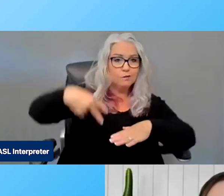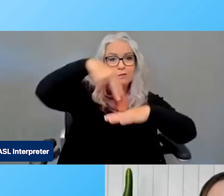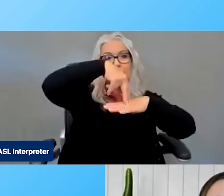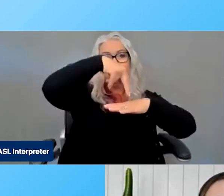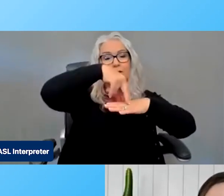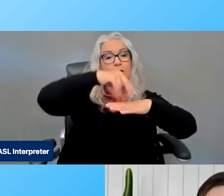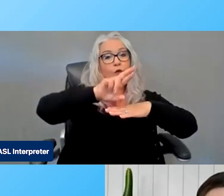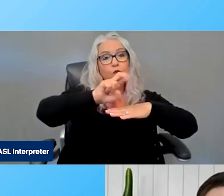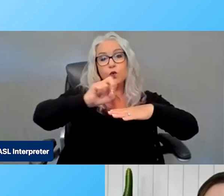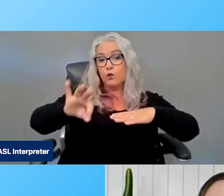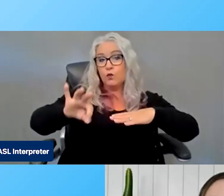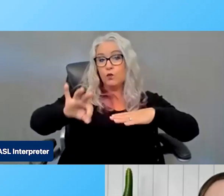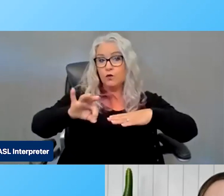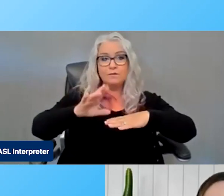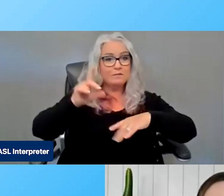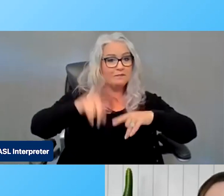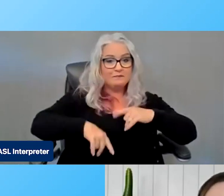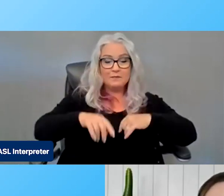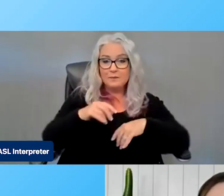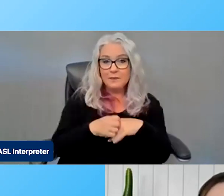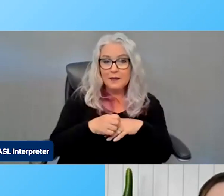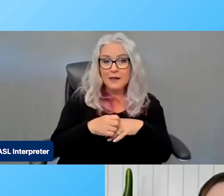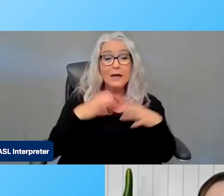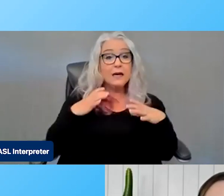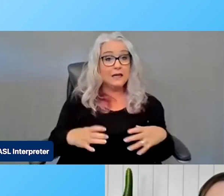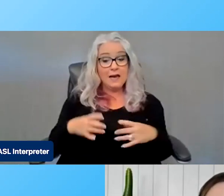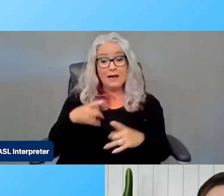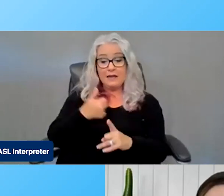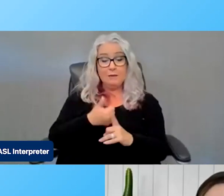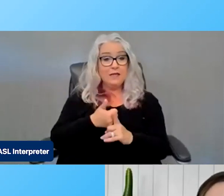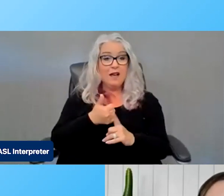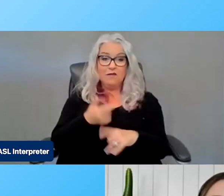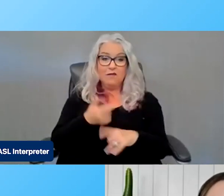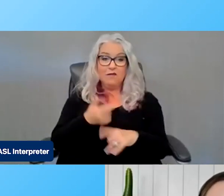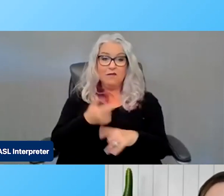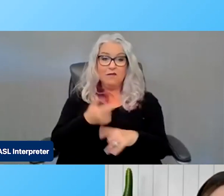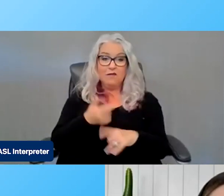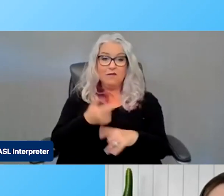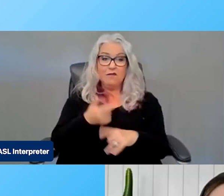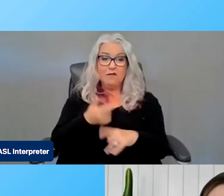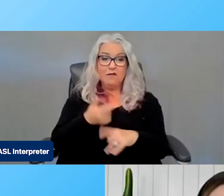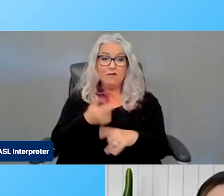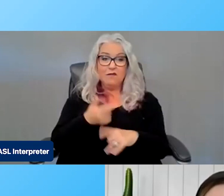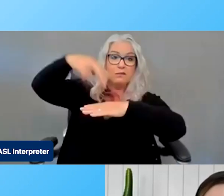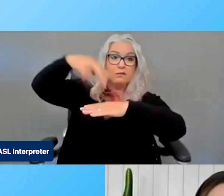home. The client physically unable to get on to the roof himself had no proof of the roof damage.